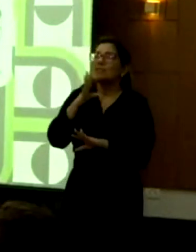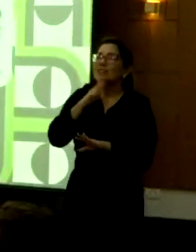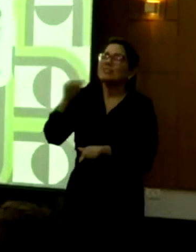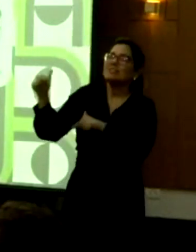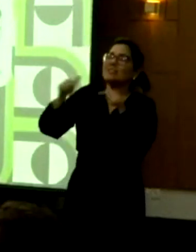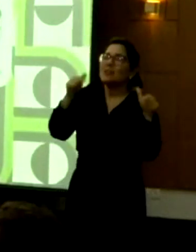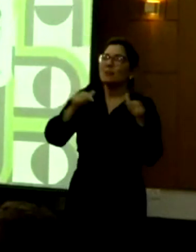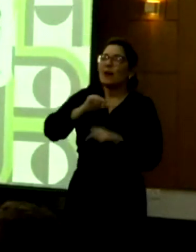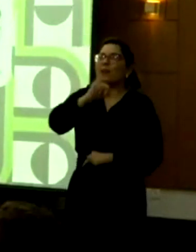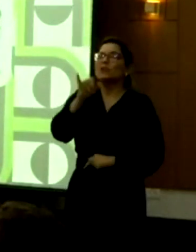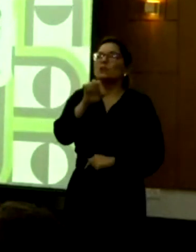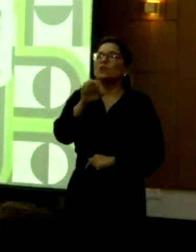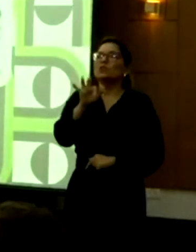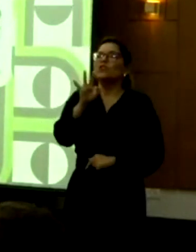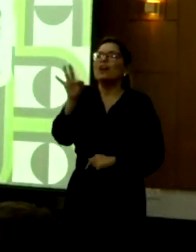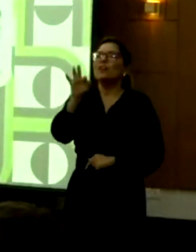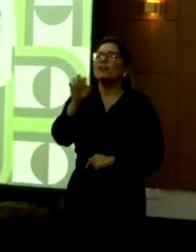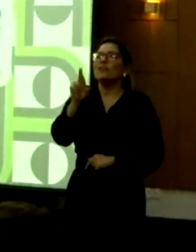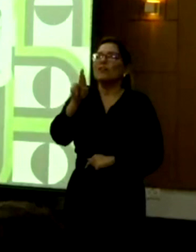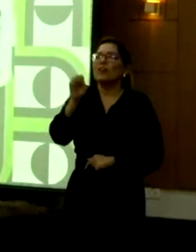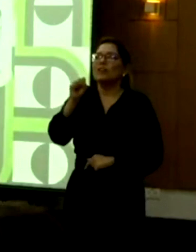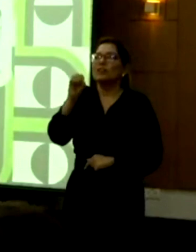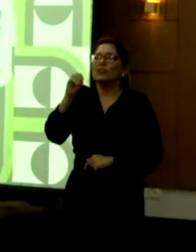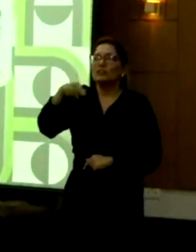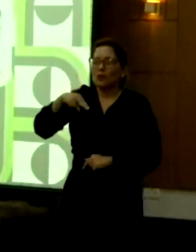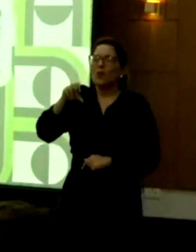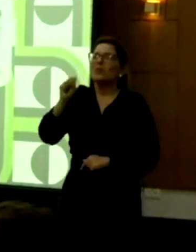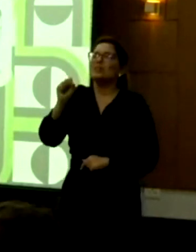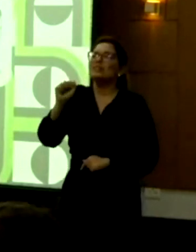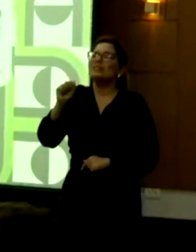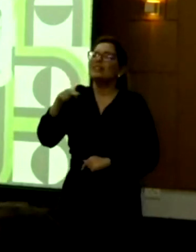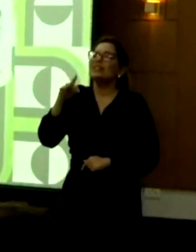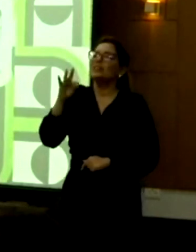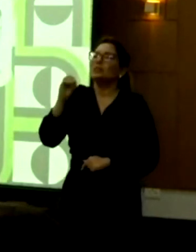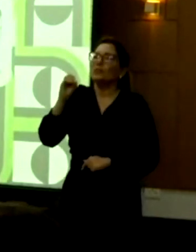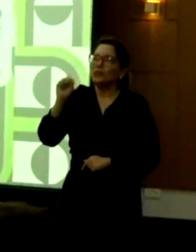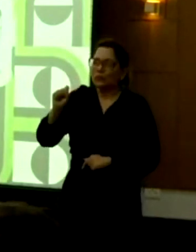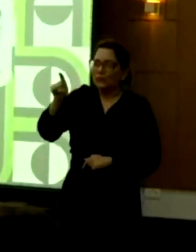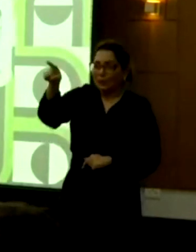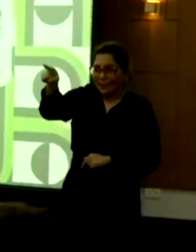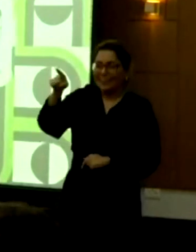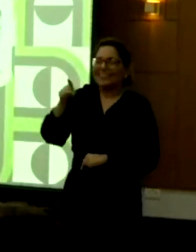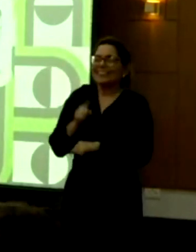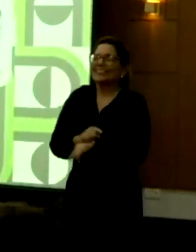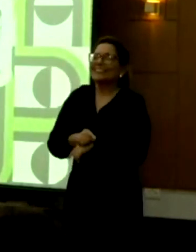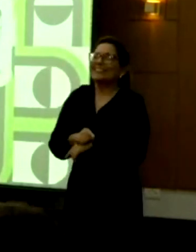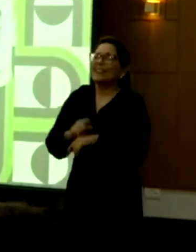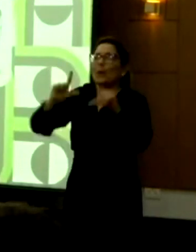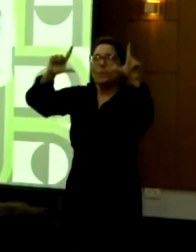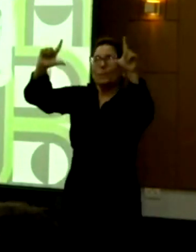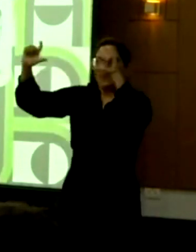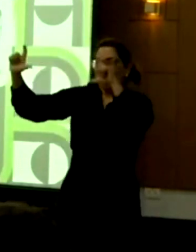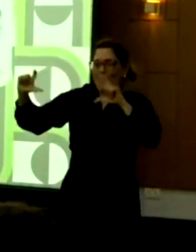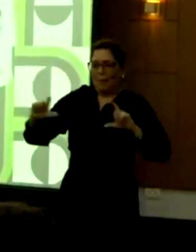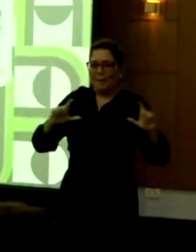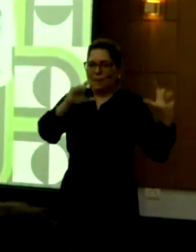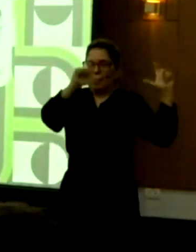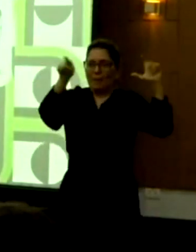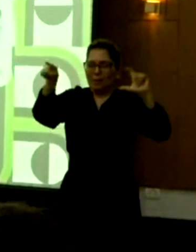Jefferson dos Santos is here in the corner at the entrance, it is no coincidence that he is also a Forestry engineer, he carries out